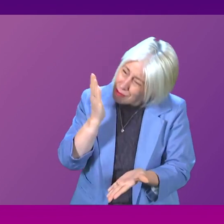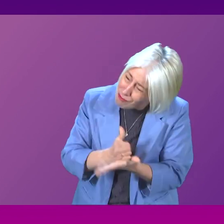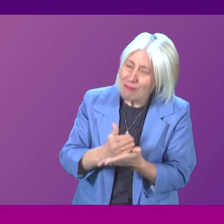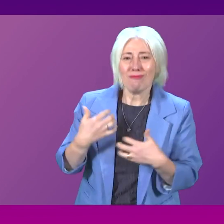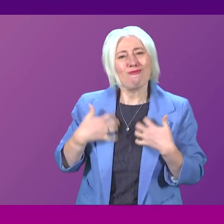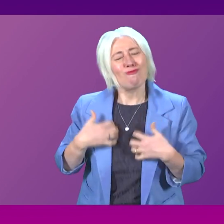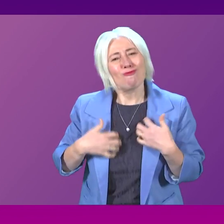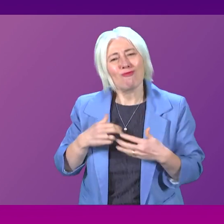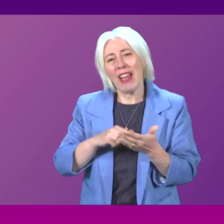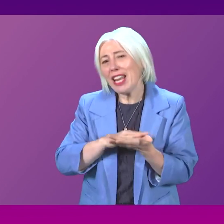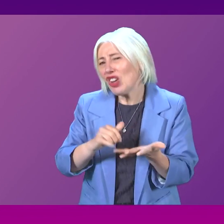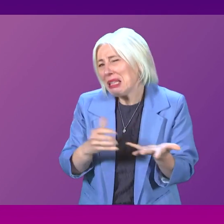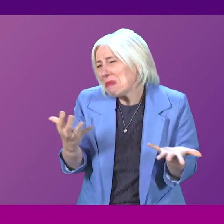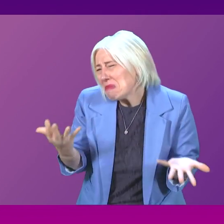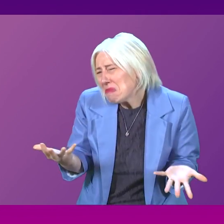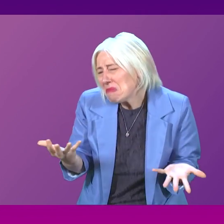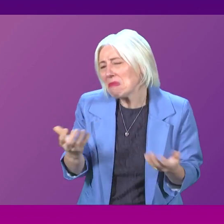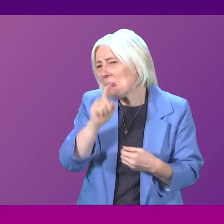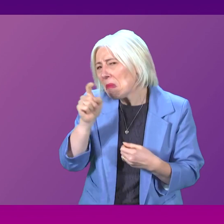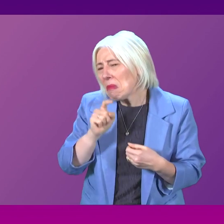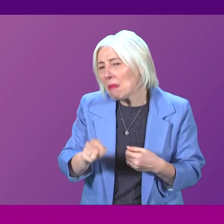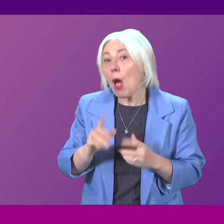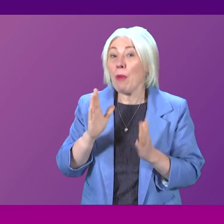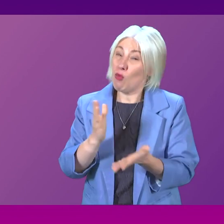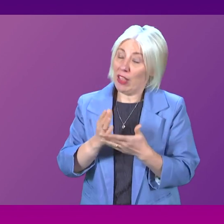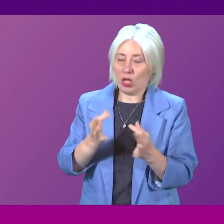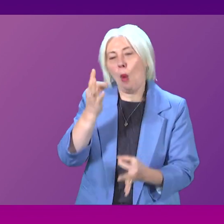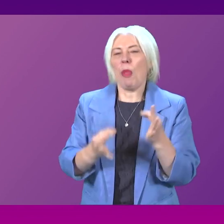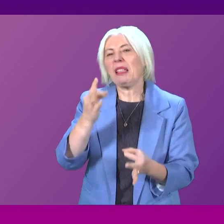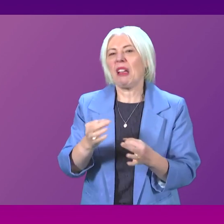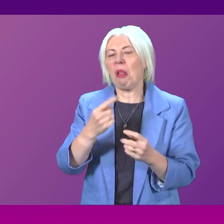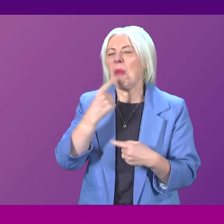health service; rather, they are just interested in making political points.